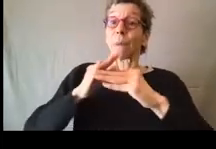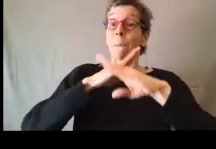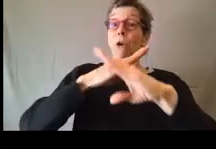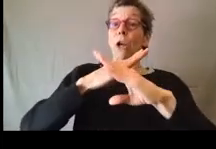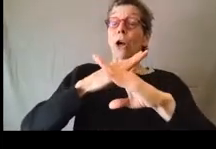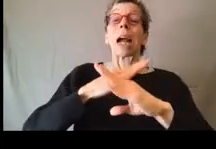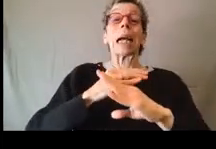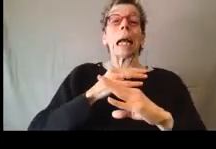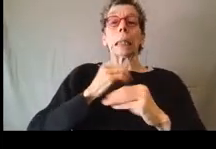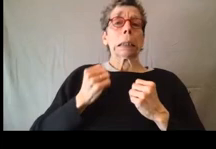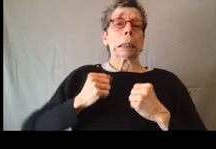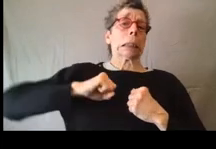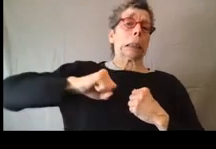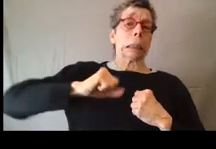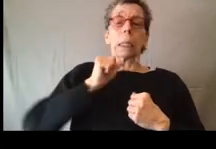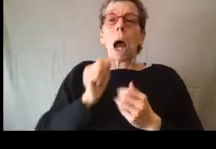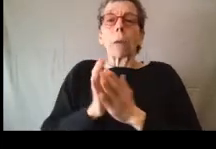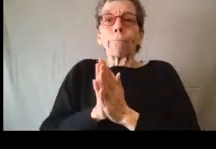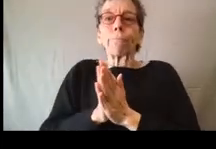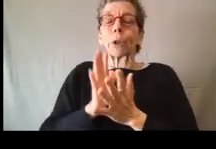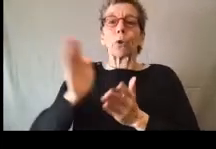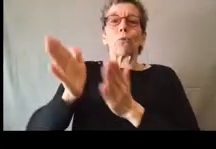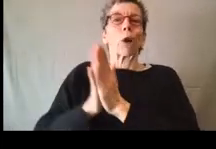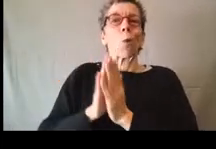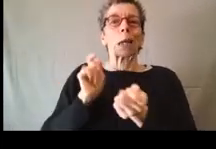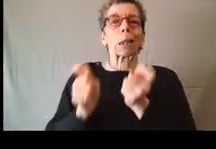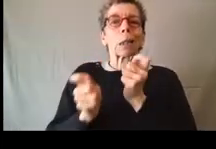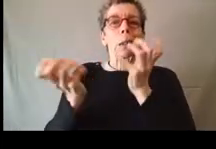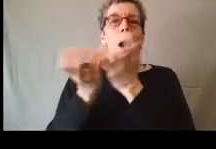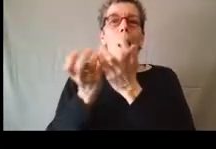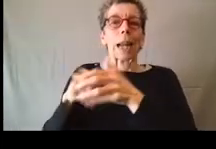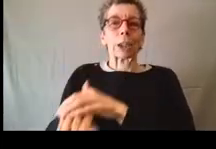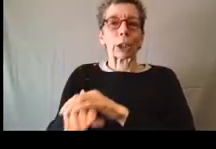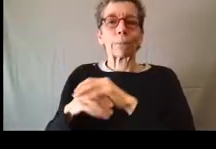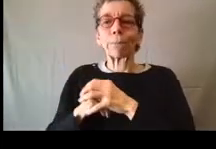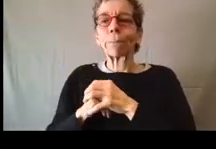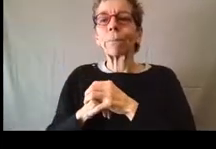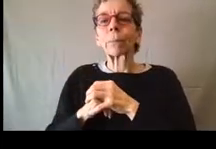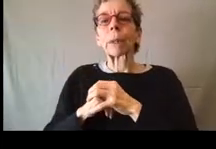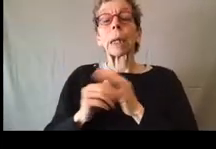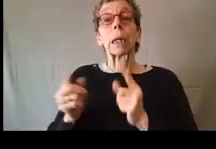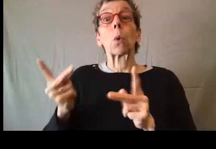accommodations. They found significant anxiety about requesting job accommodations, it was